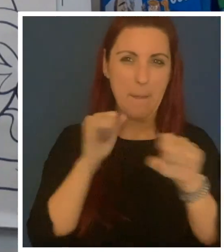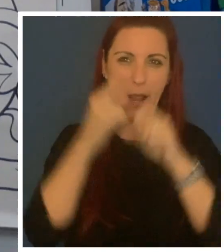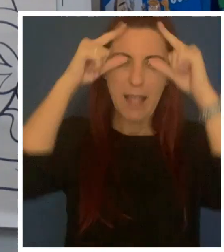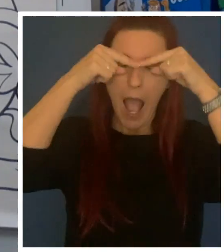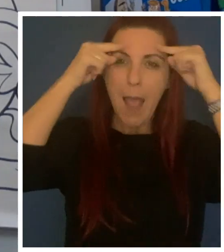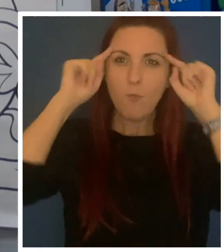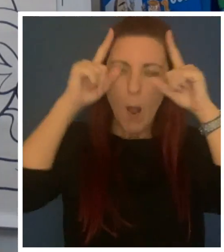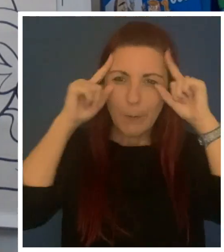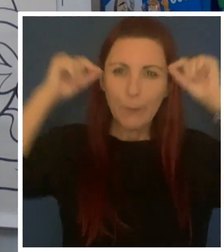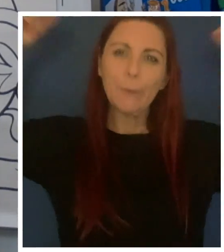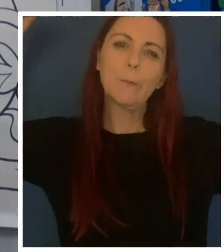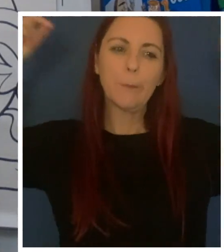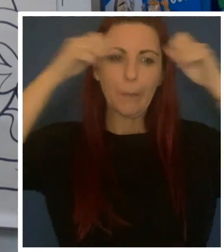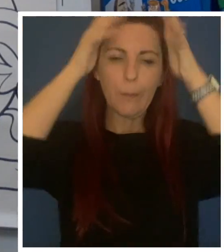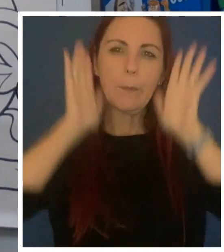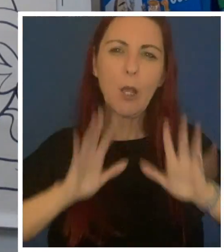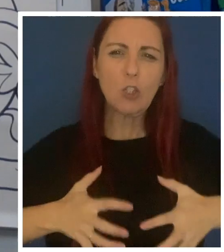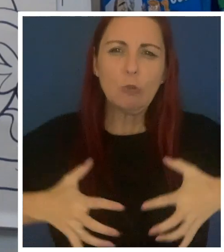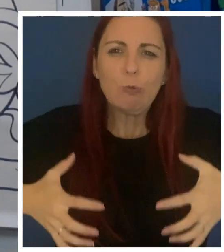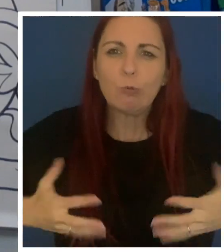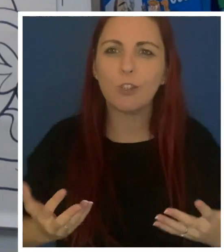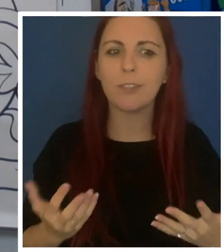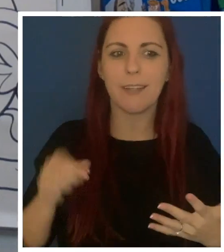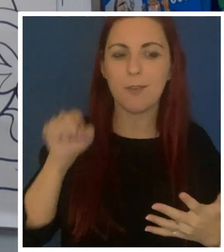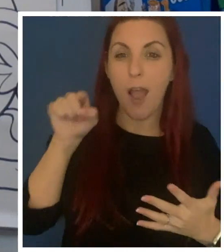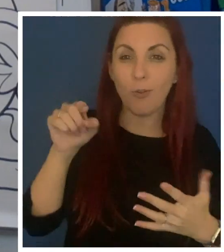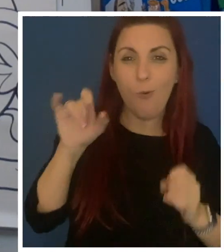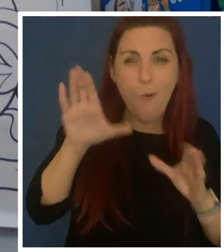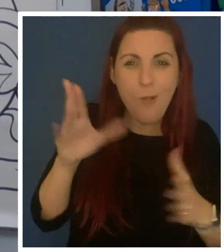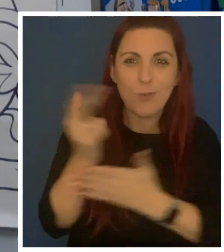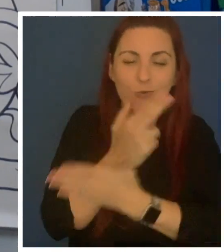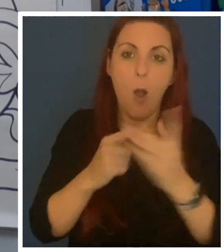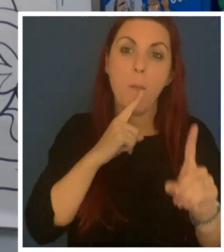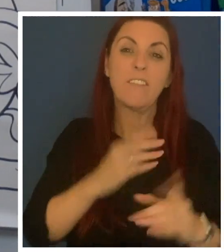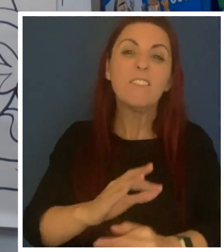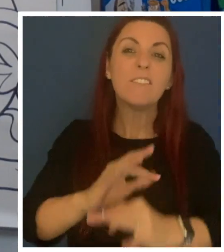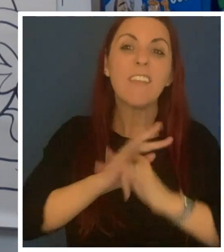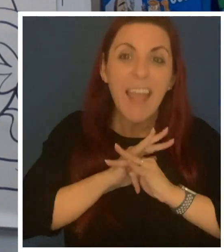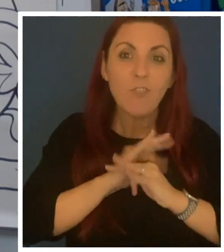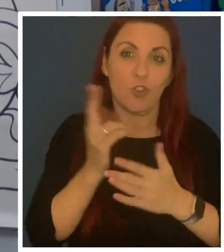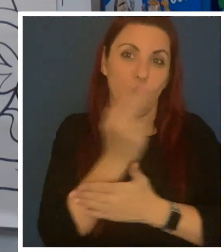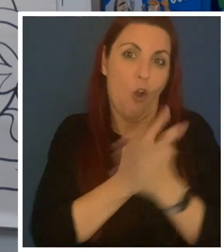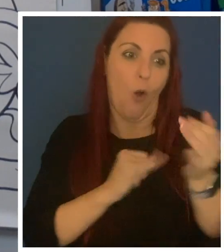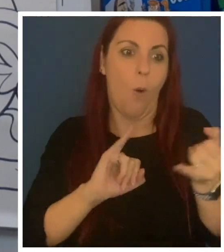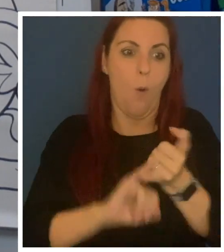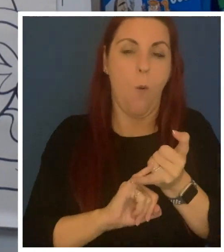and baldy head and he was huge, he was really cool to draw, but my favourite character in the book to draw is Sparkie.